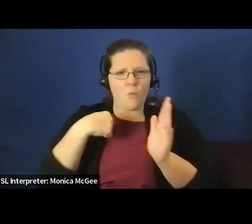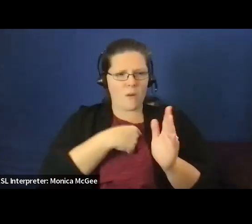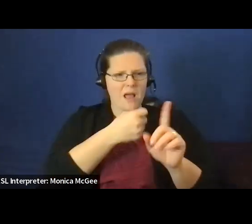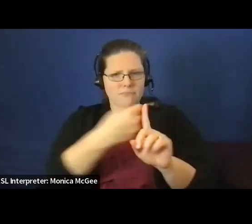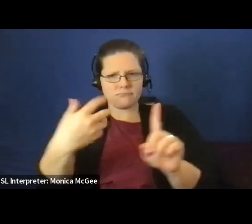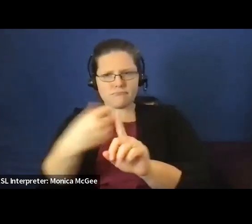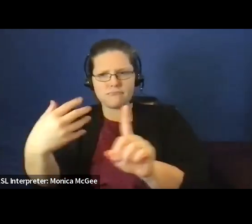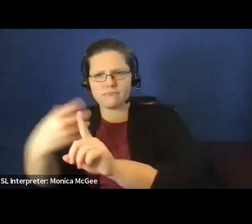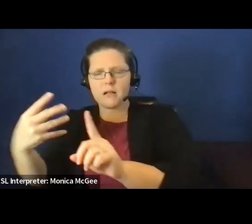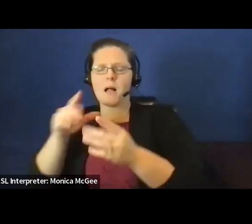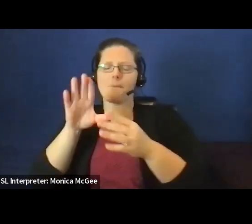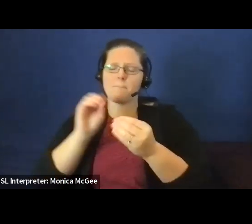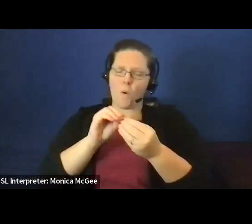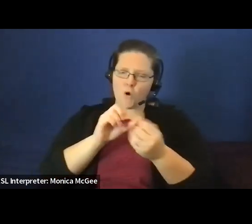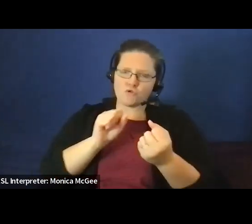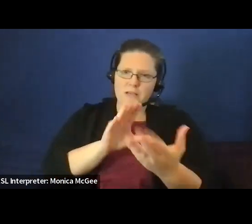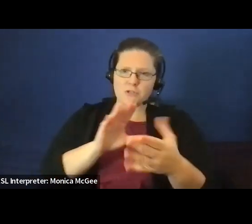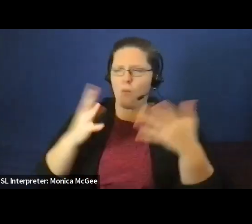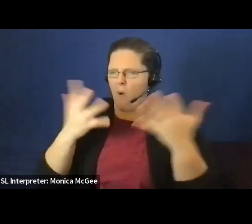All both part B and part C CILs. We